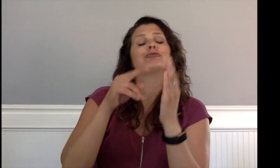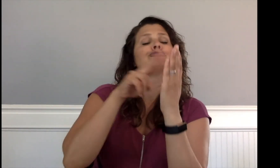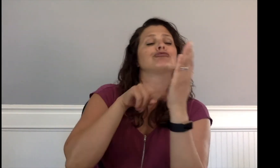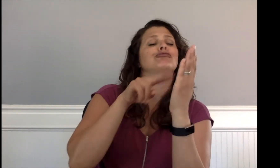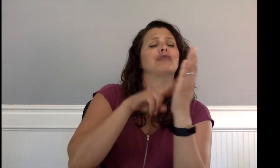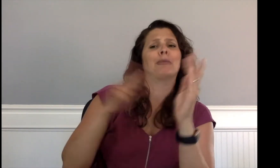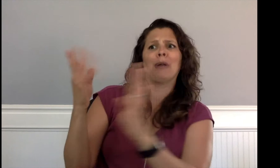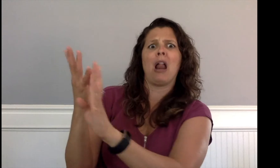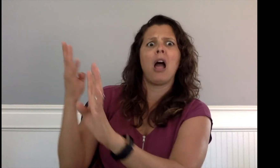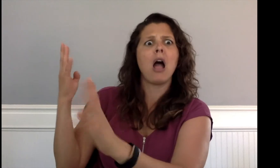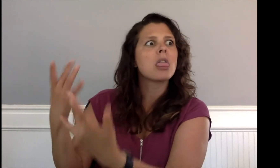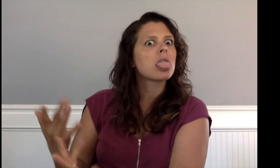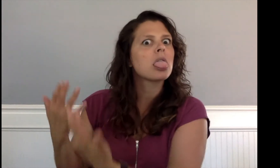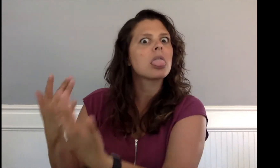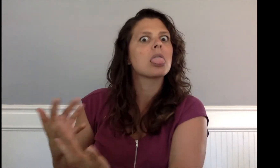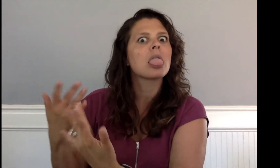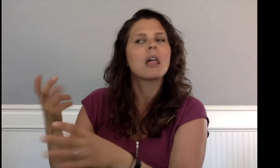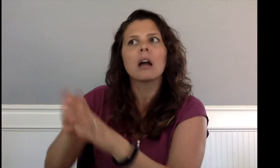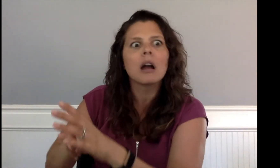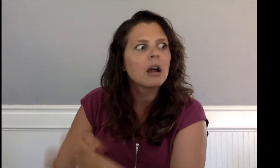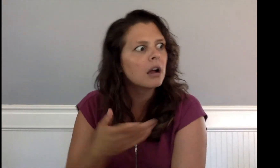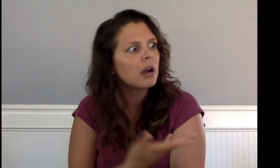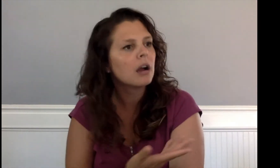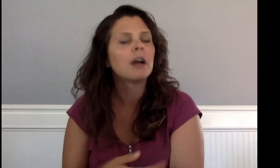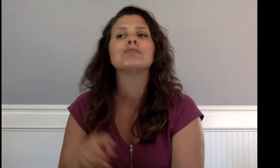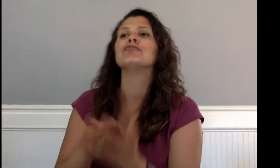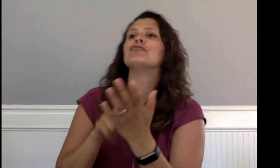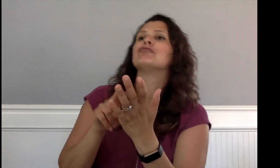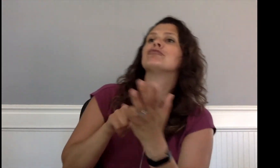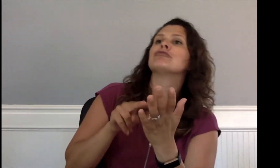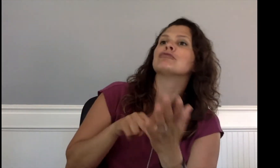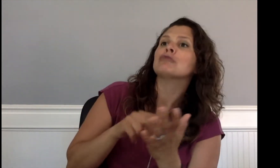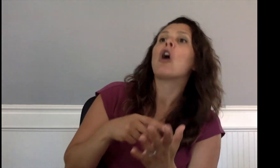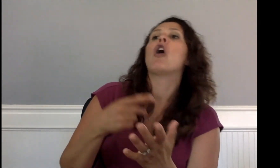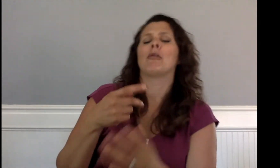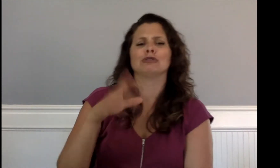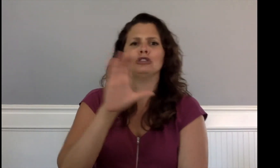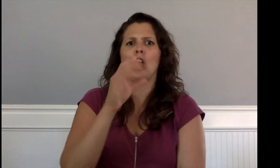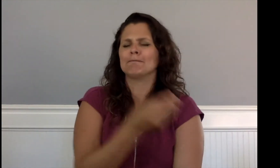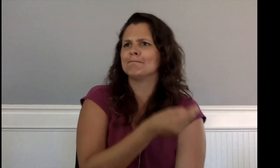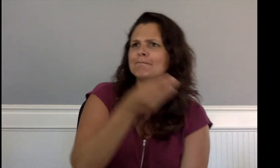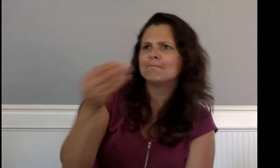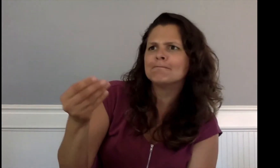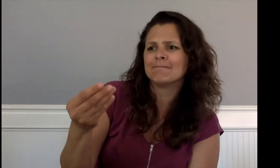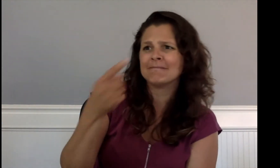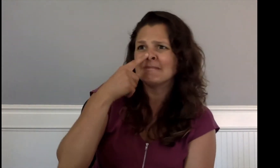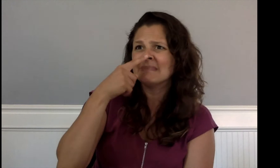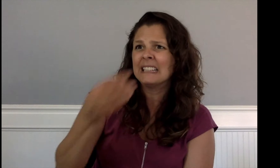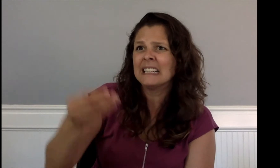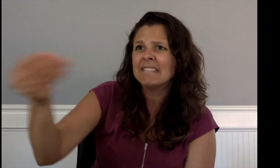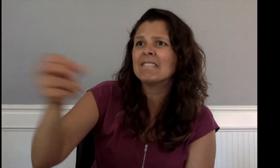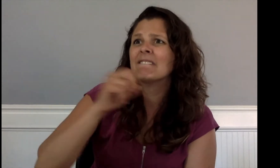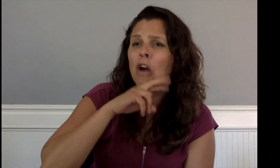riders waited. He handed him the folded notepaper.